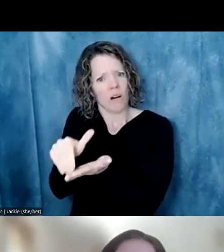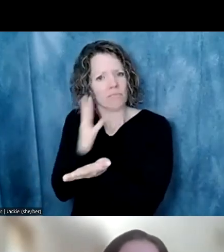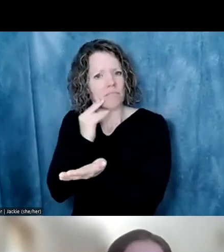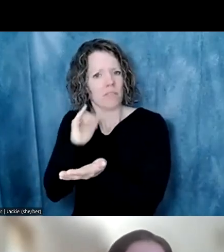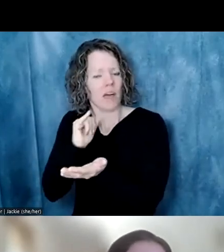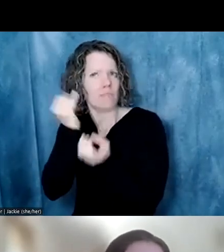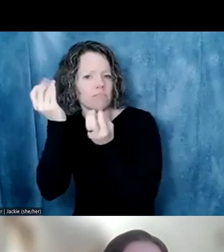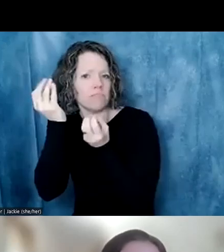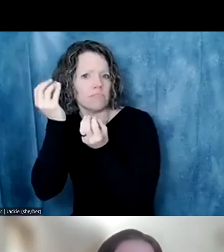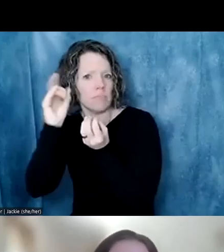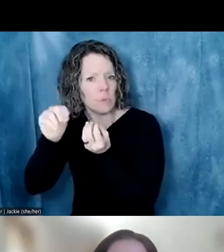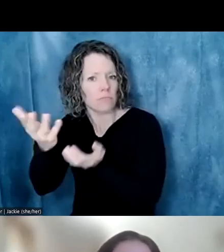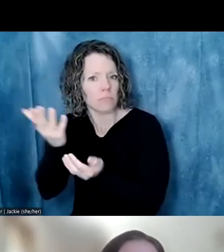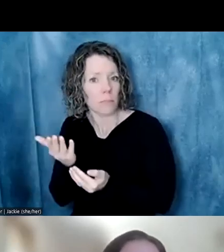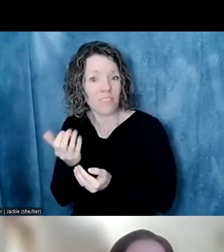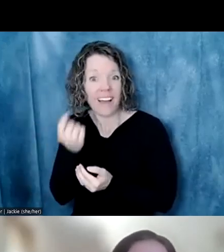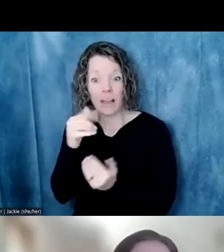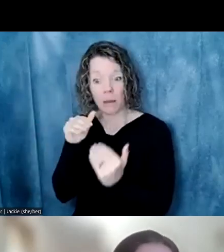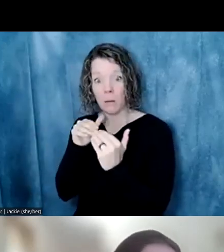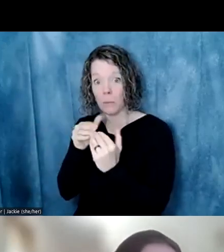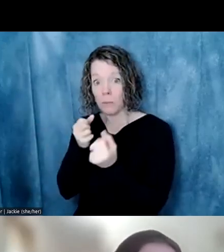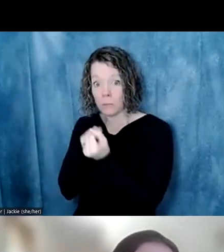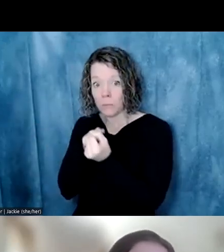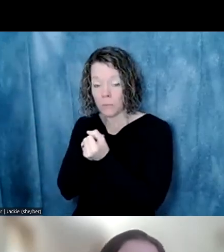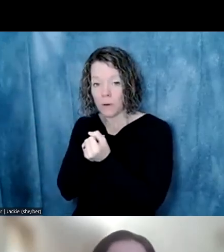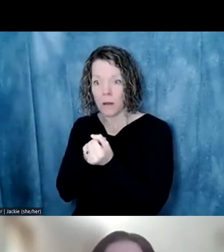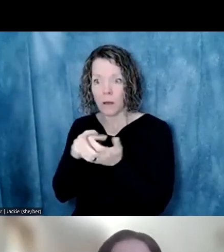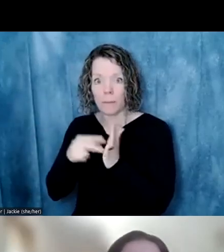sort of, mandated reporting, that does not clock in an emergency intervention, that does